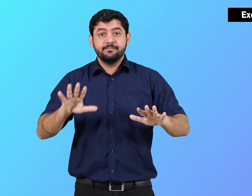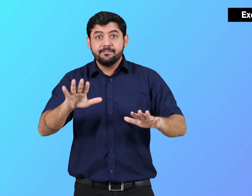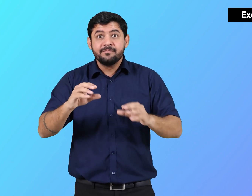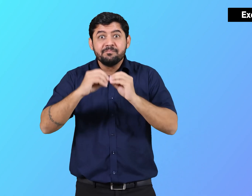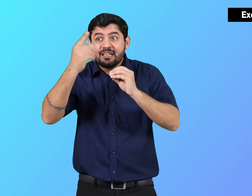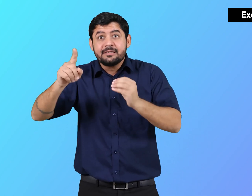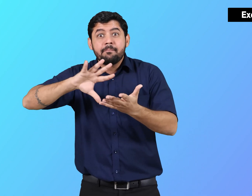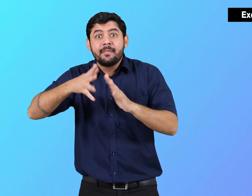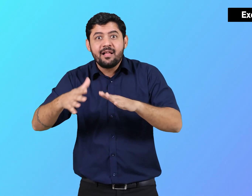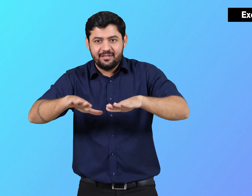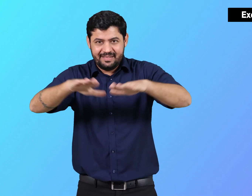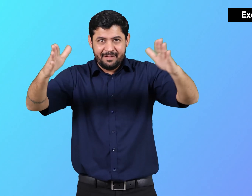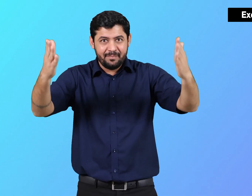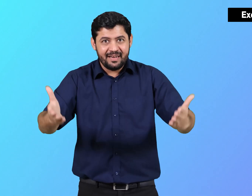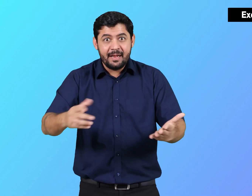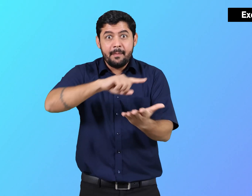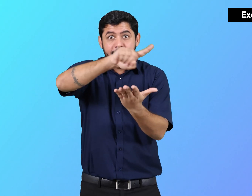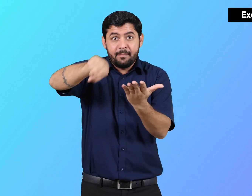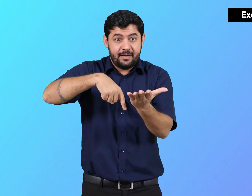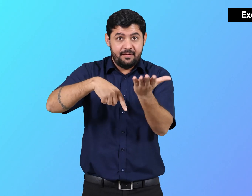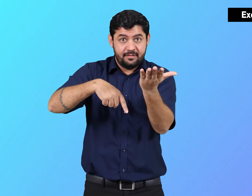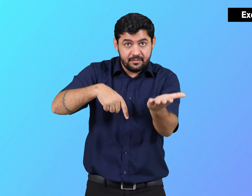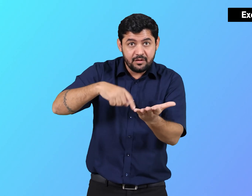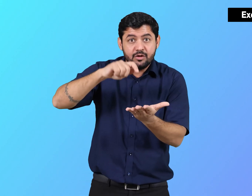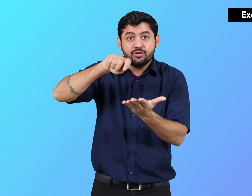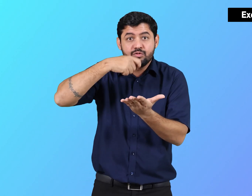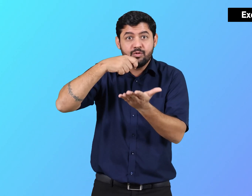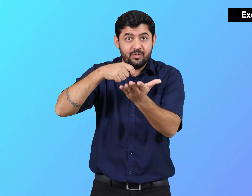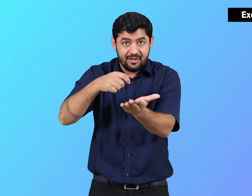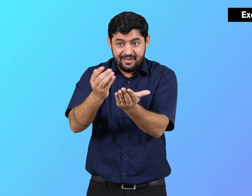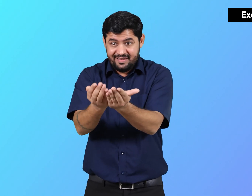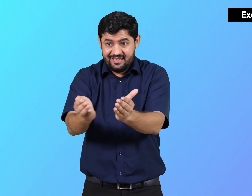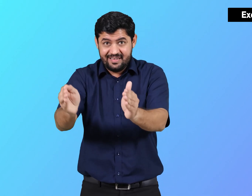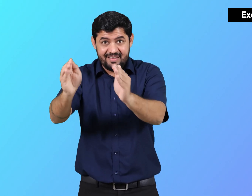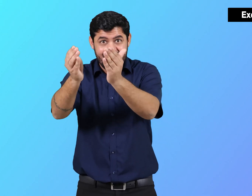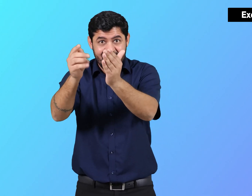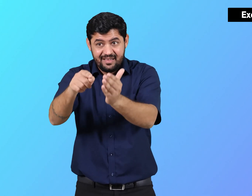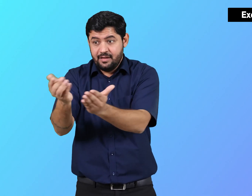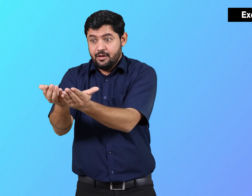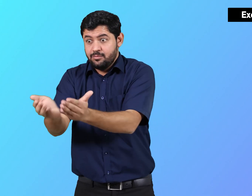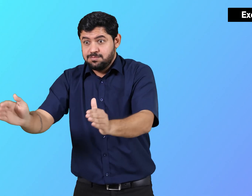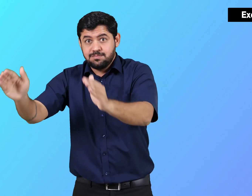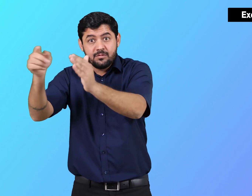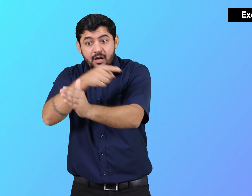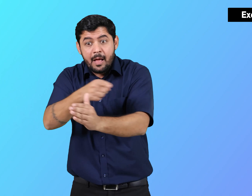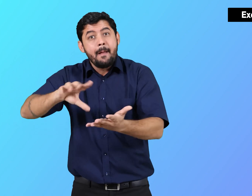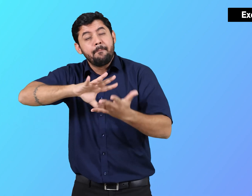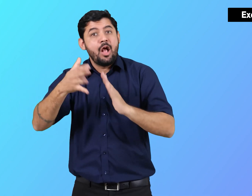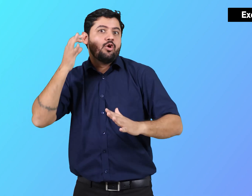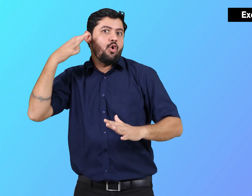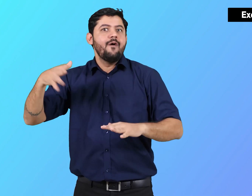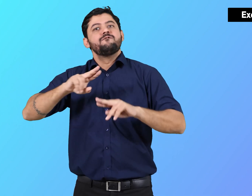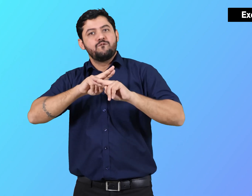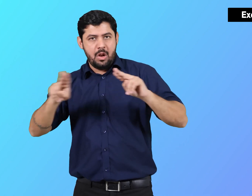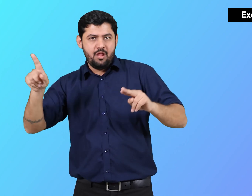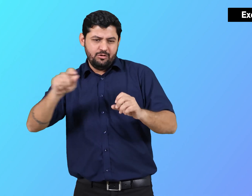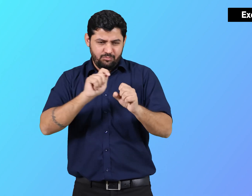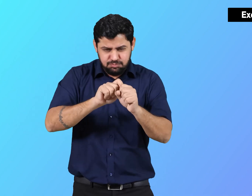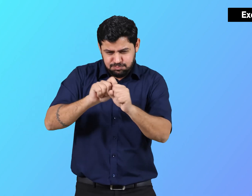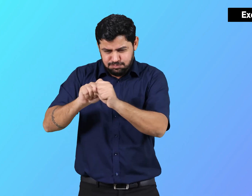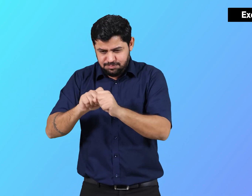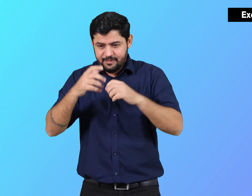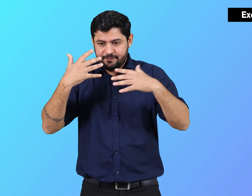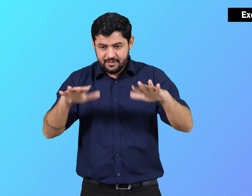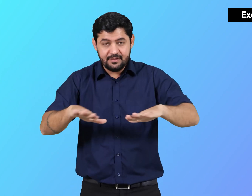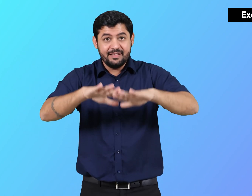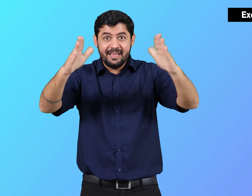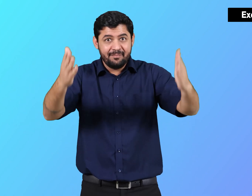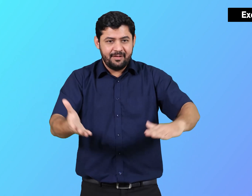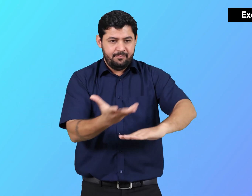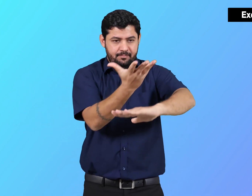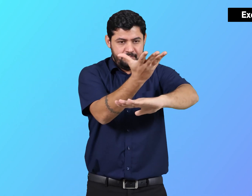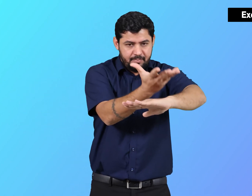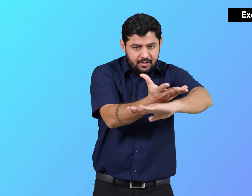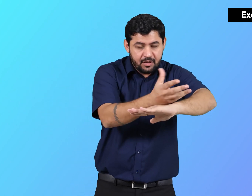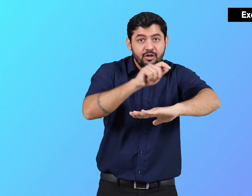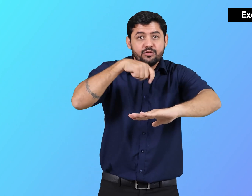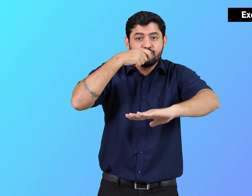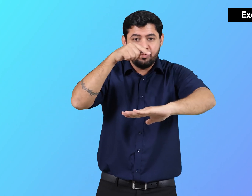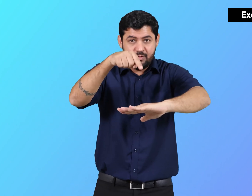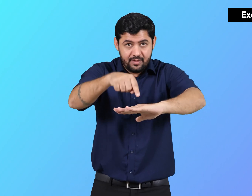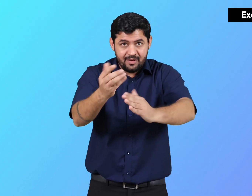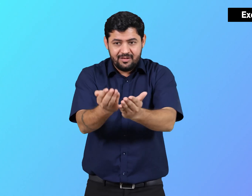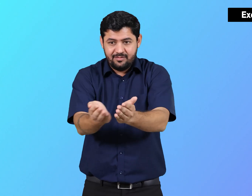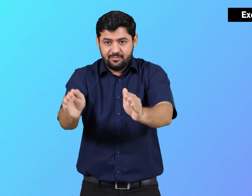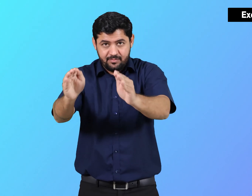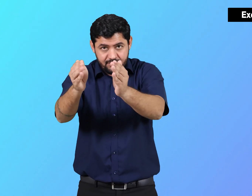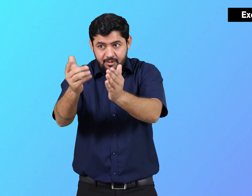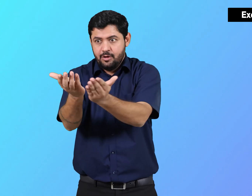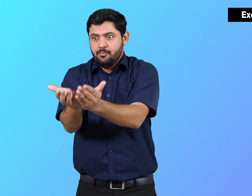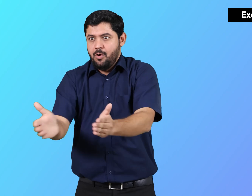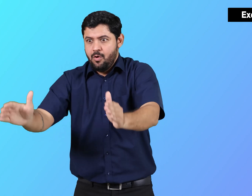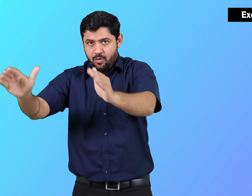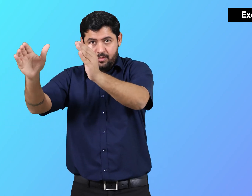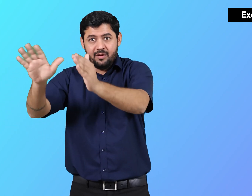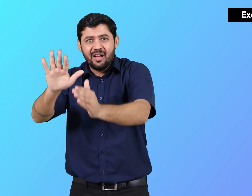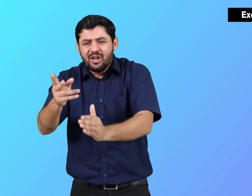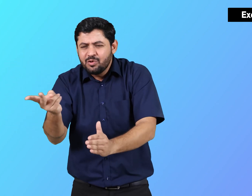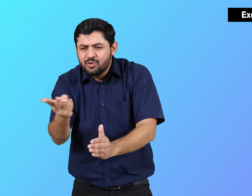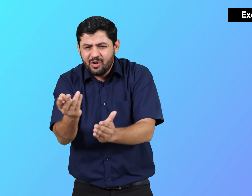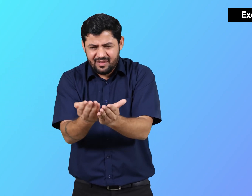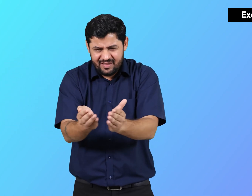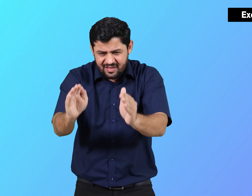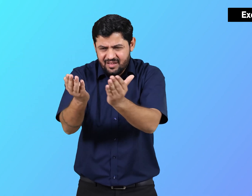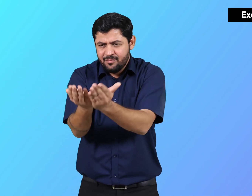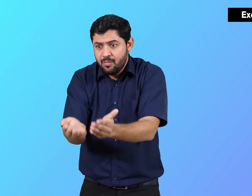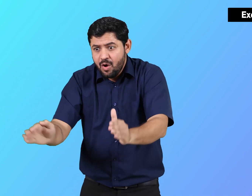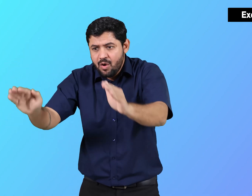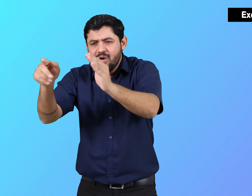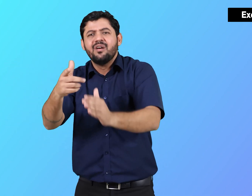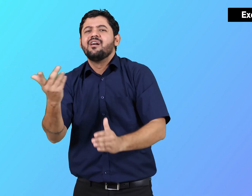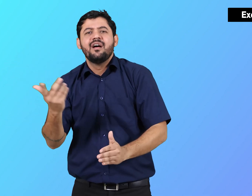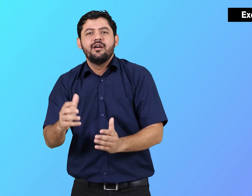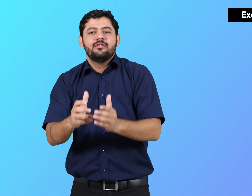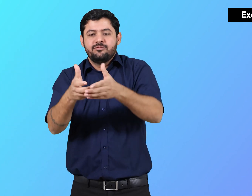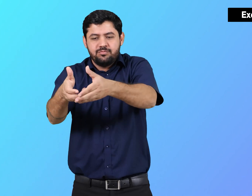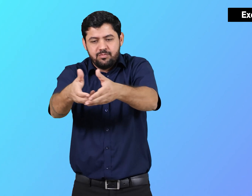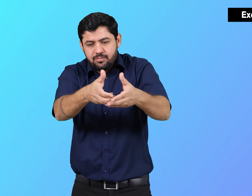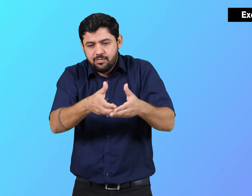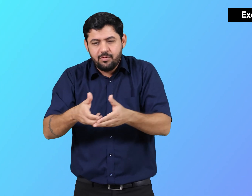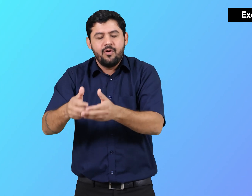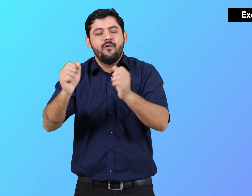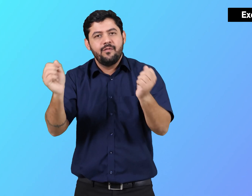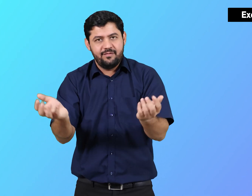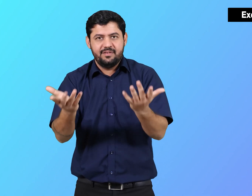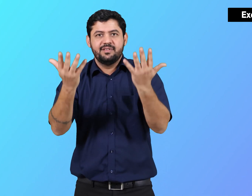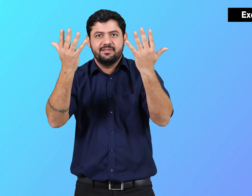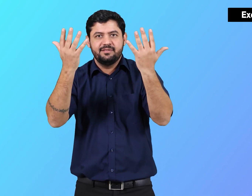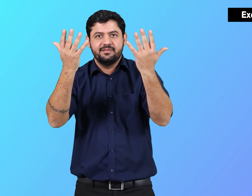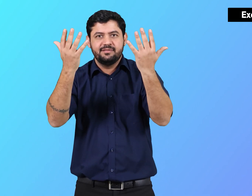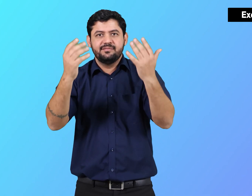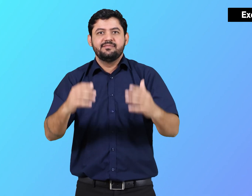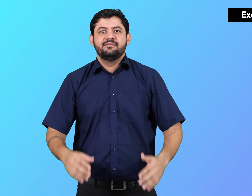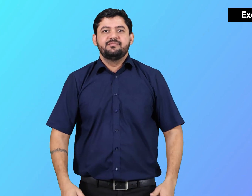Then he made everything that was used on the table. He made the plates, the spoons, the bowls and the pitchers from pure gold. The bowls and pitchers are used for pouring the drink offerings.